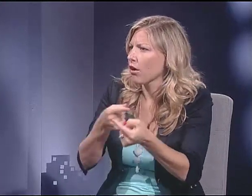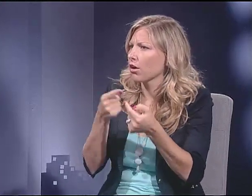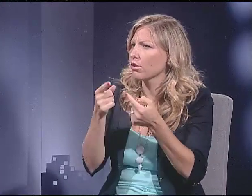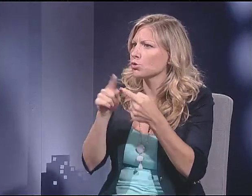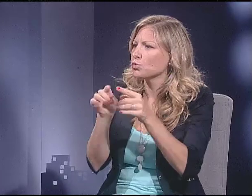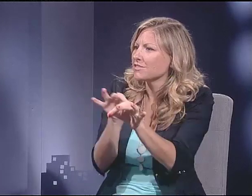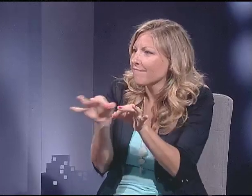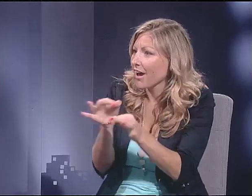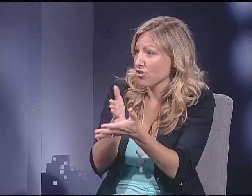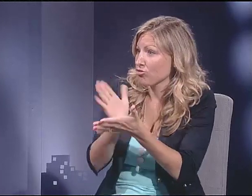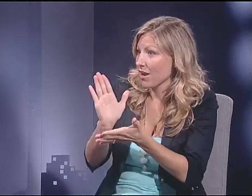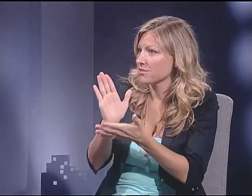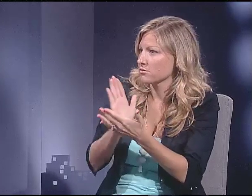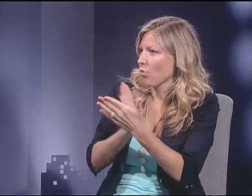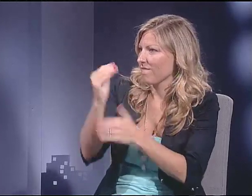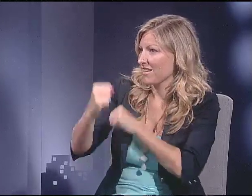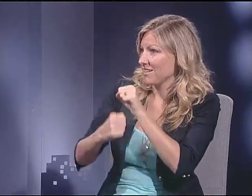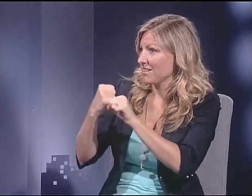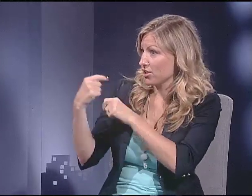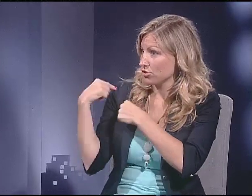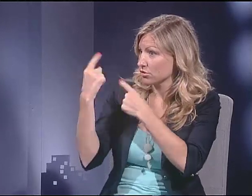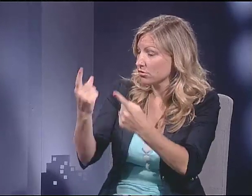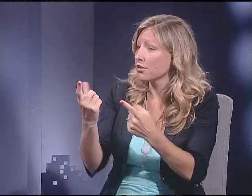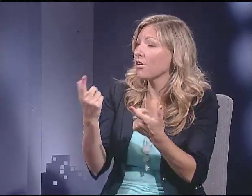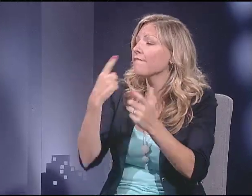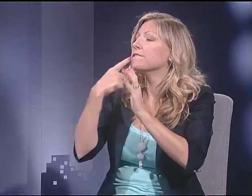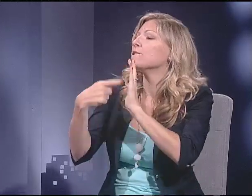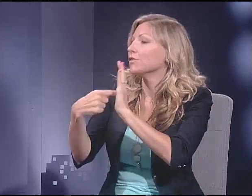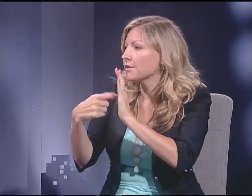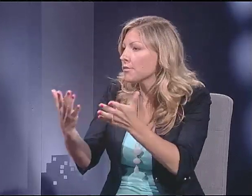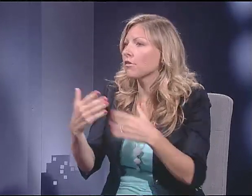but we often struggle to define rights, or have over the years.